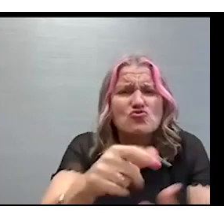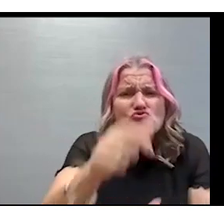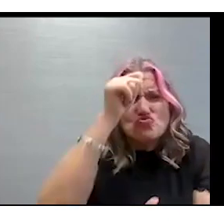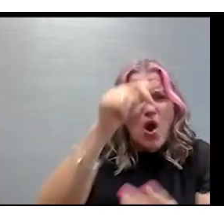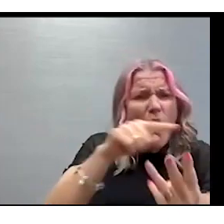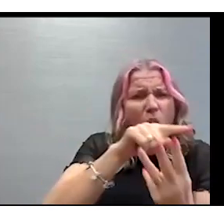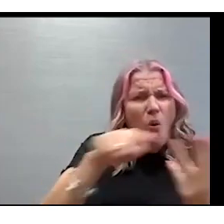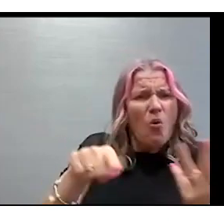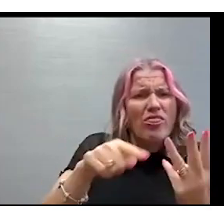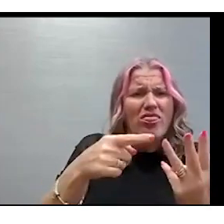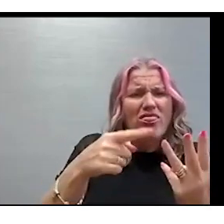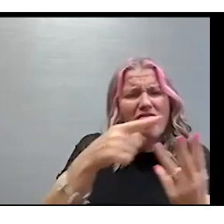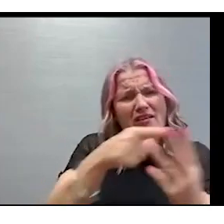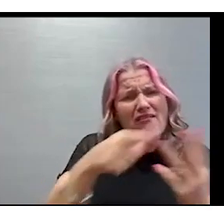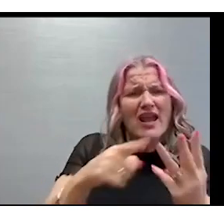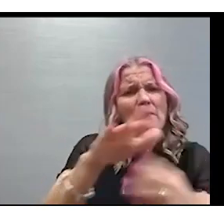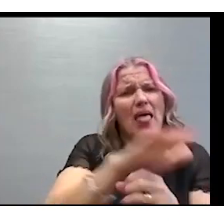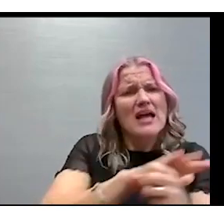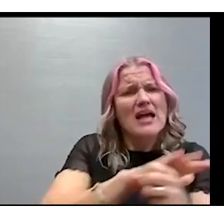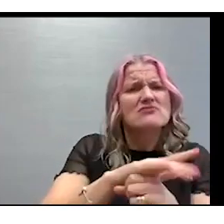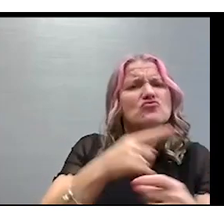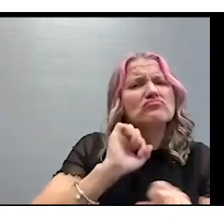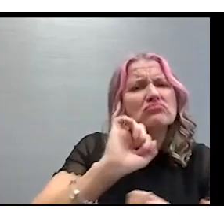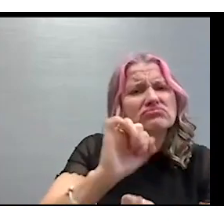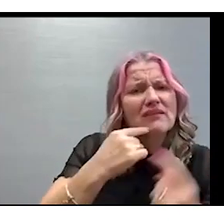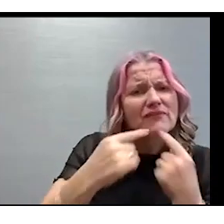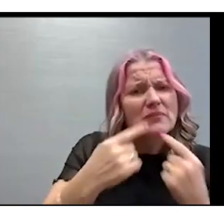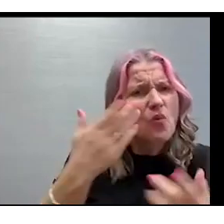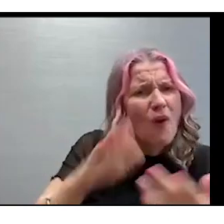those three places are? Where are you pulling your information from?